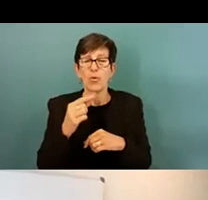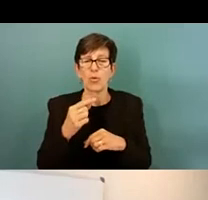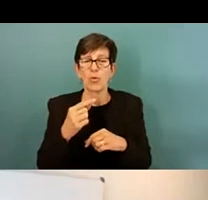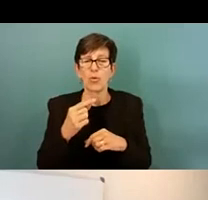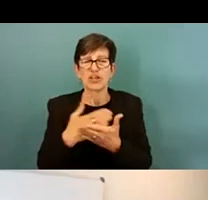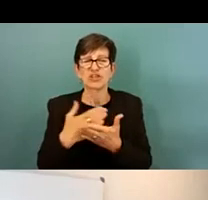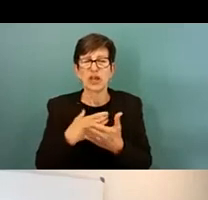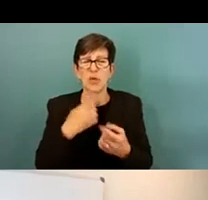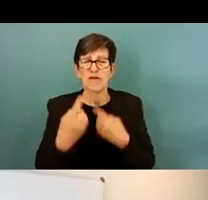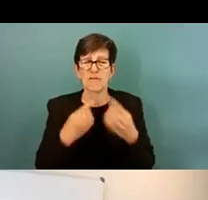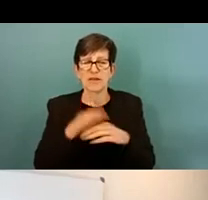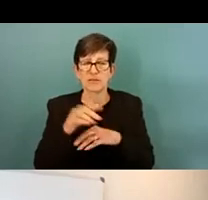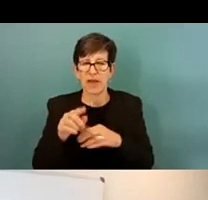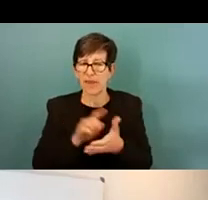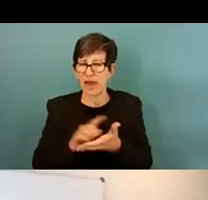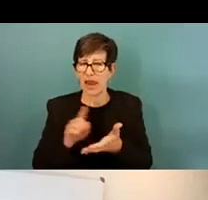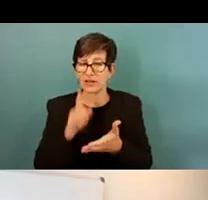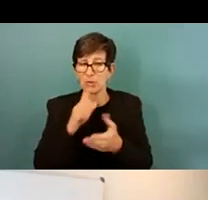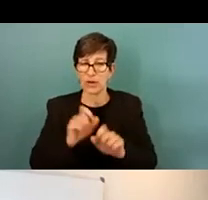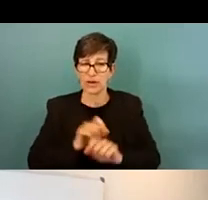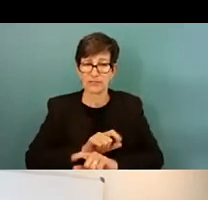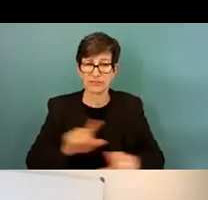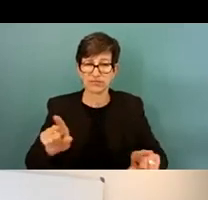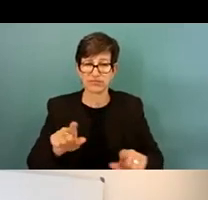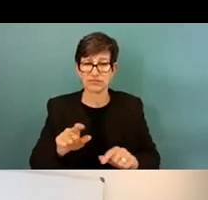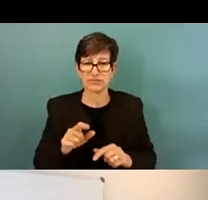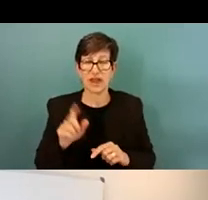we send out the recording and material from today's discussion.